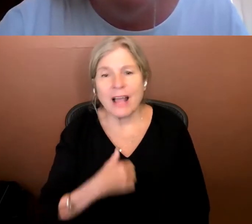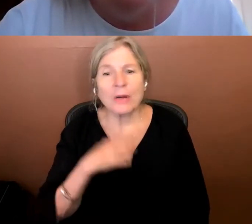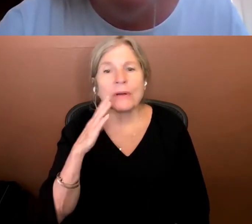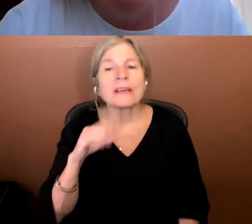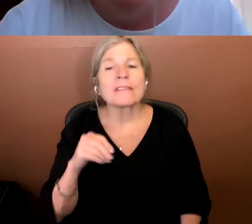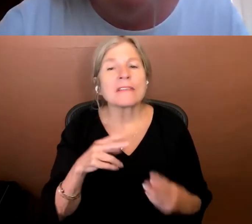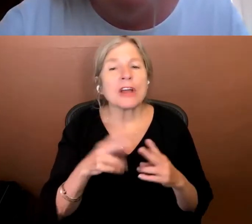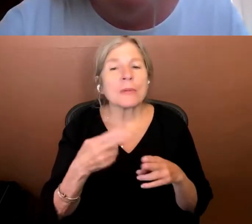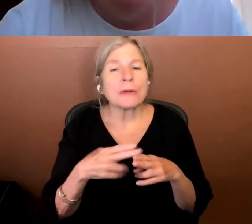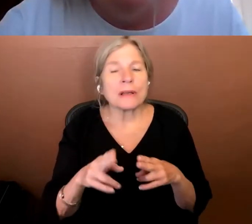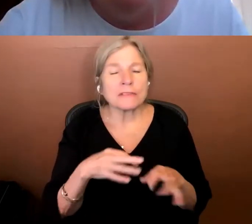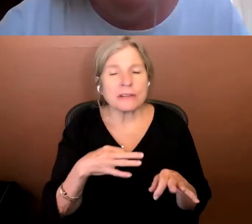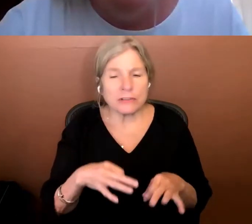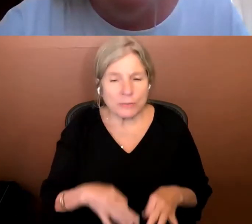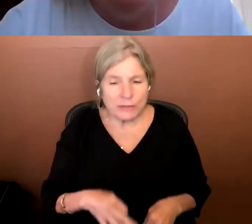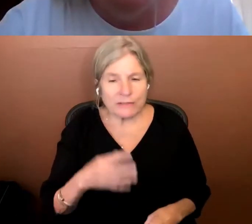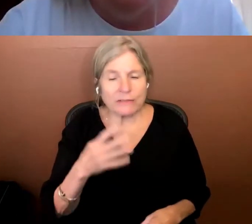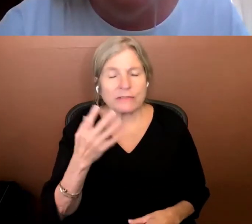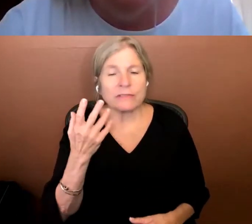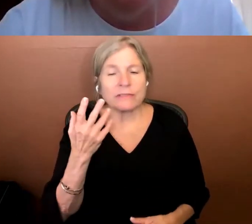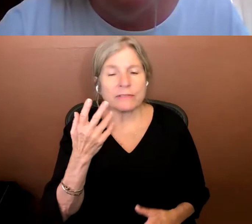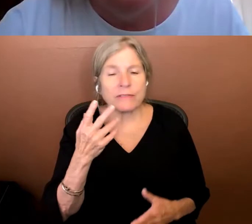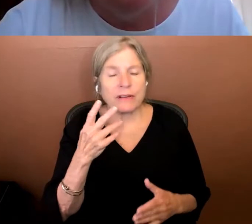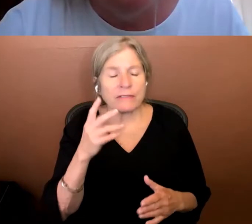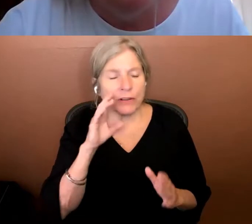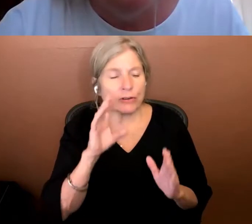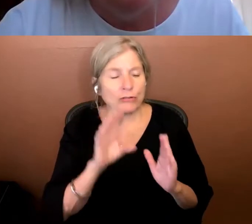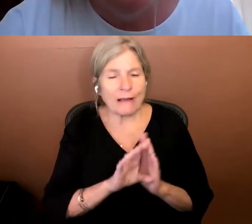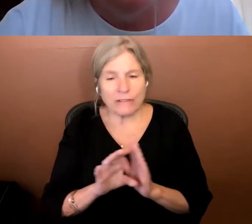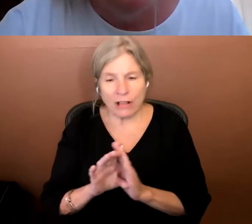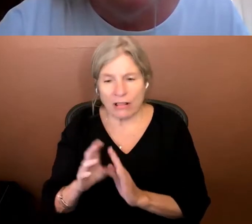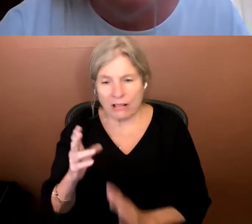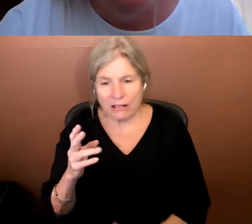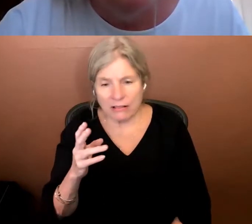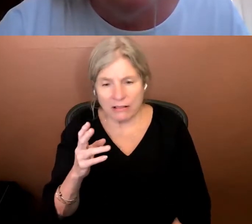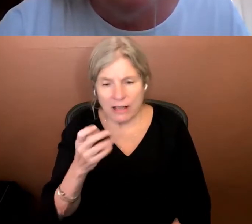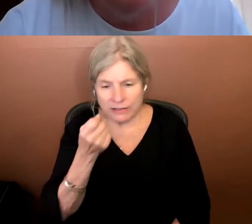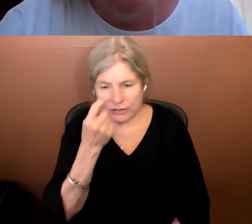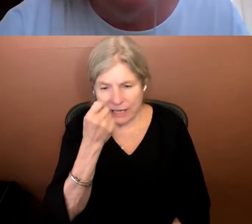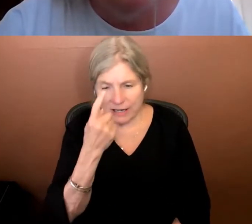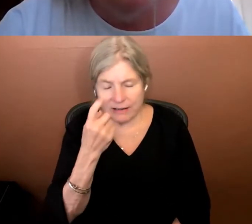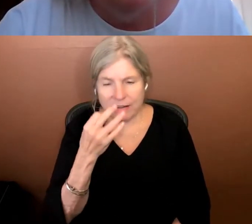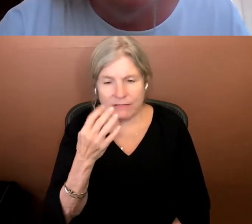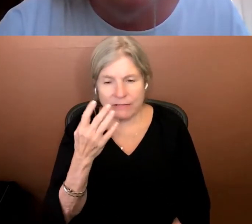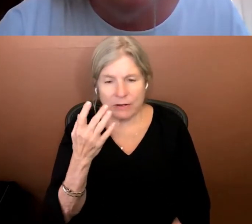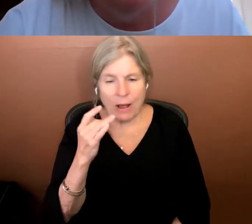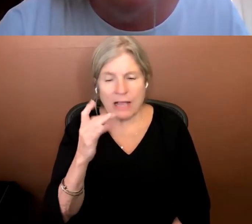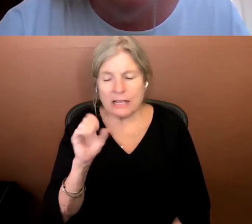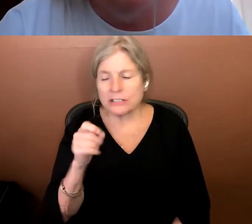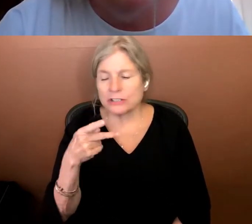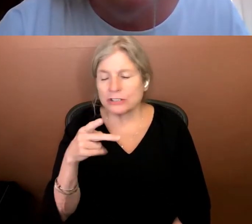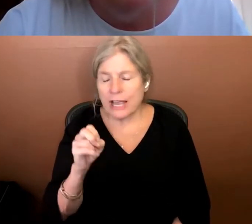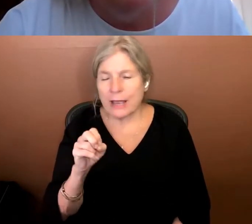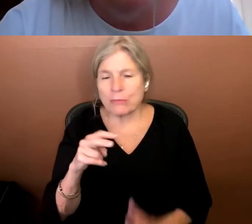description kind of by graphical understanding of why Shapereader, why now and how it